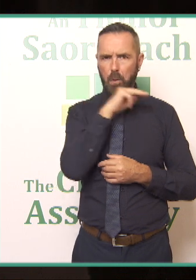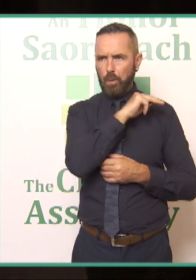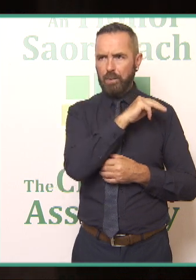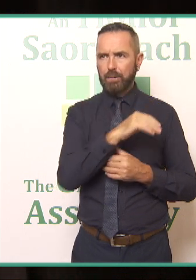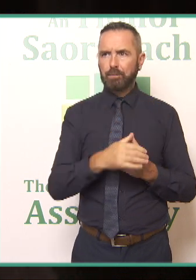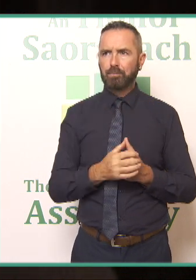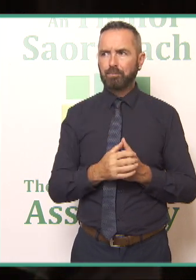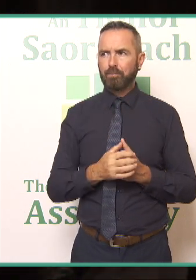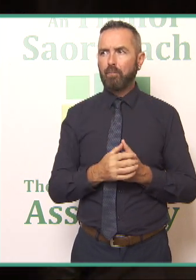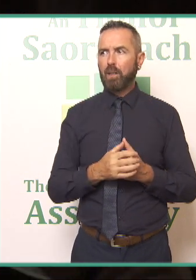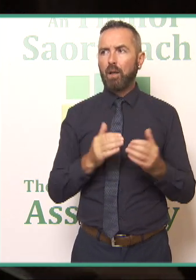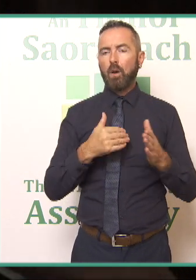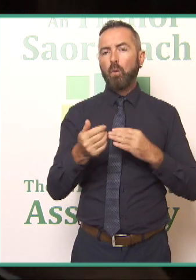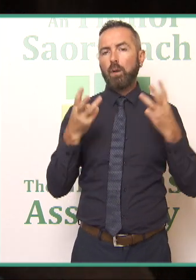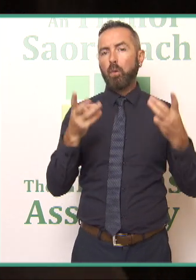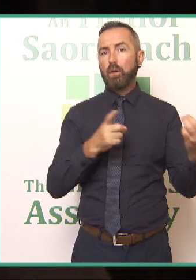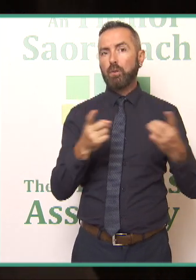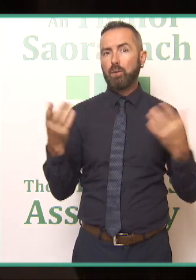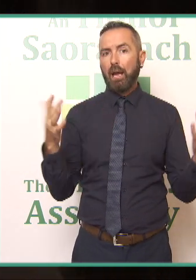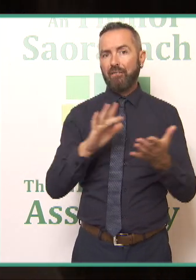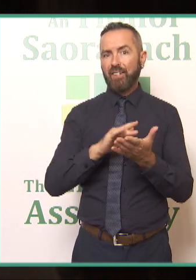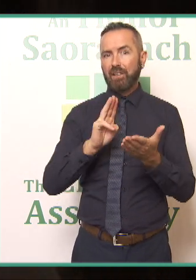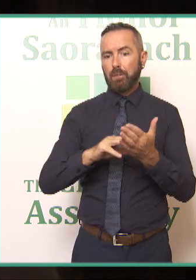um so what I wanted to do for the next 15 minutes is kind of give you